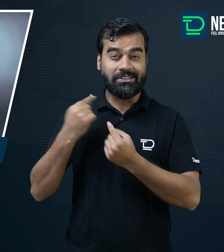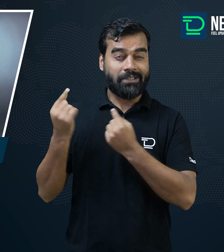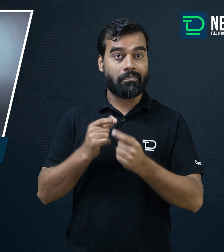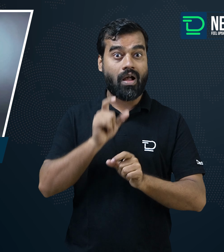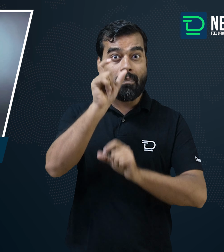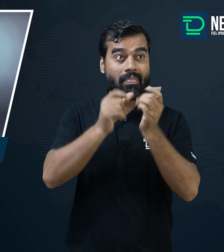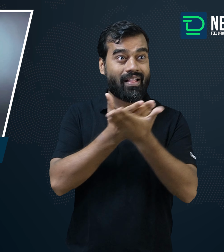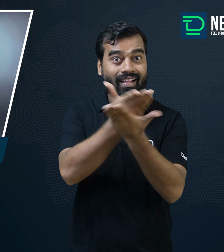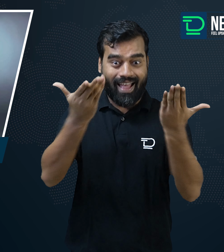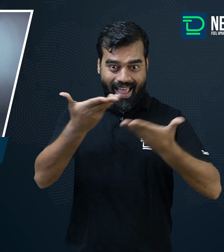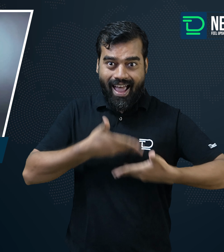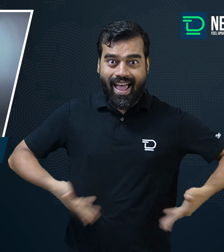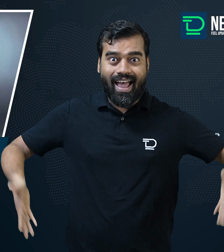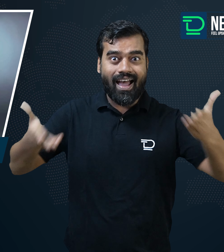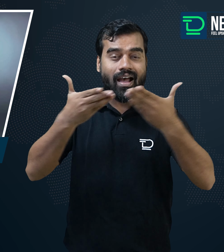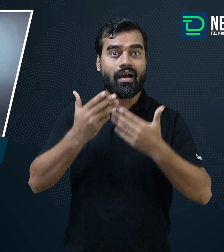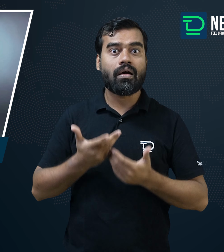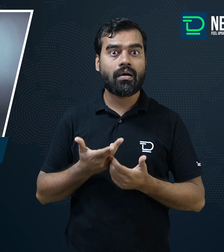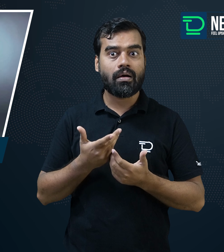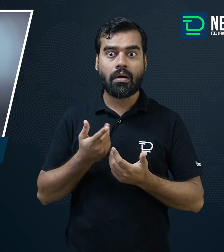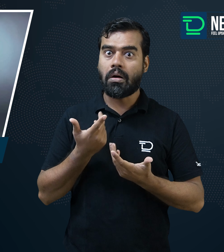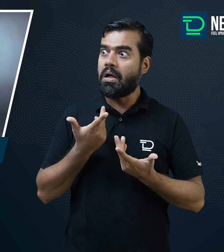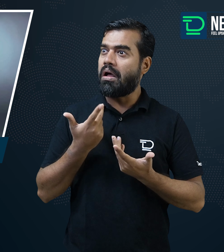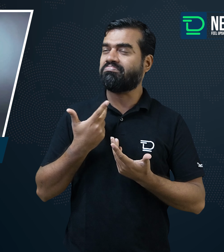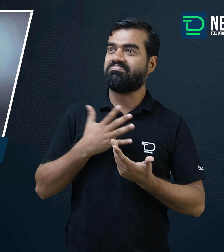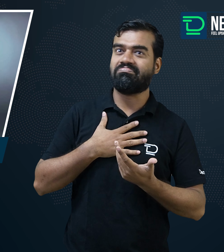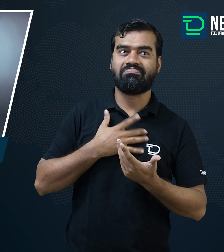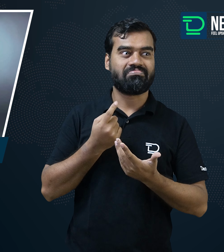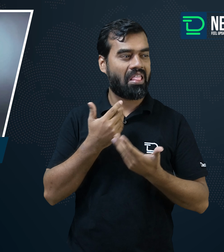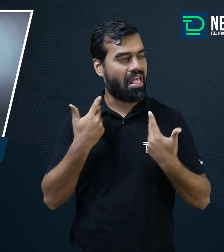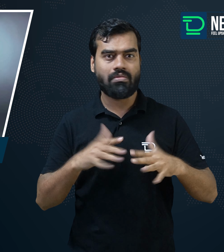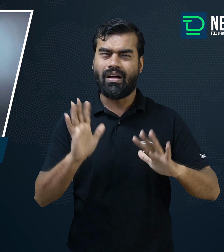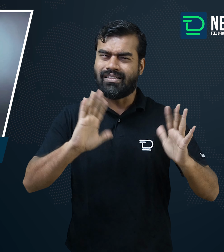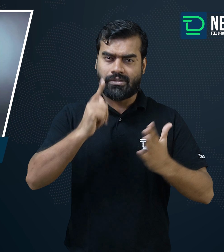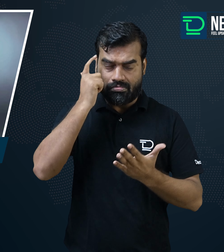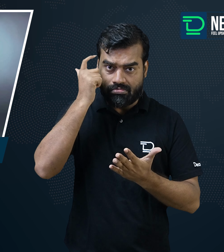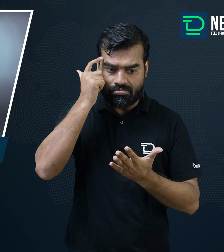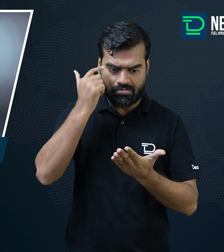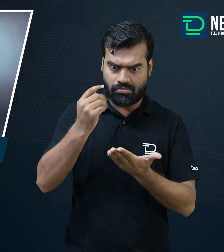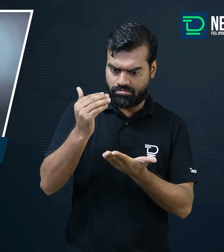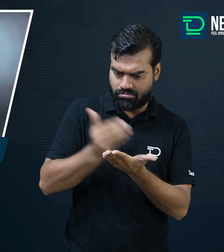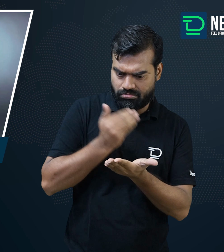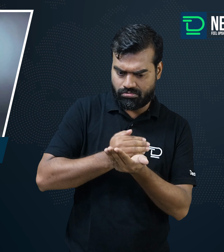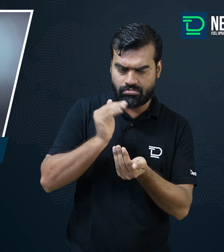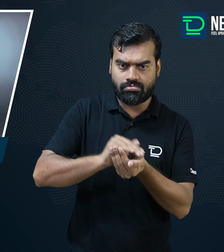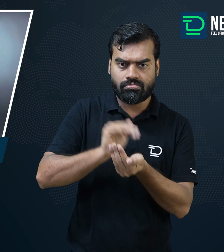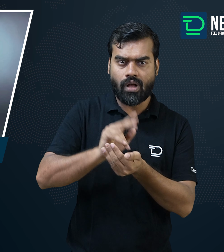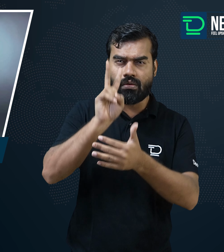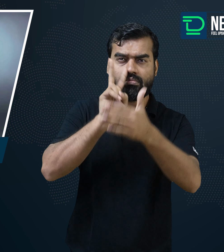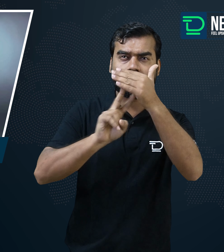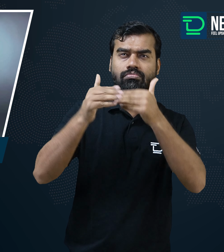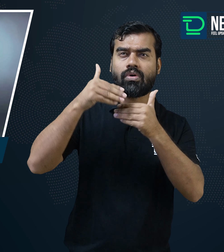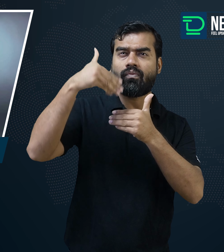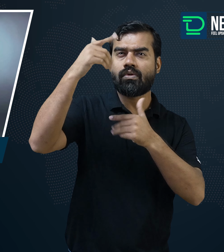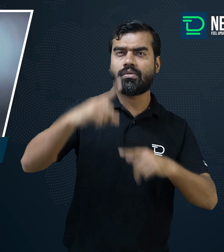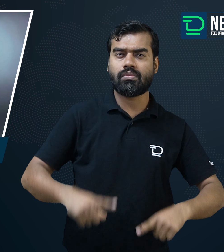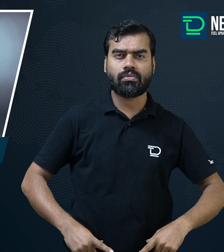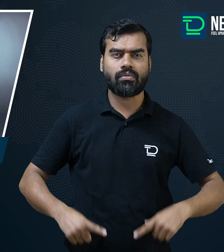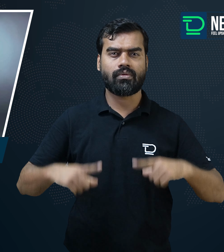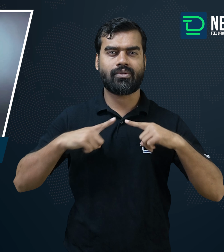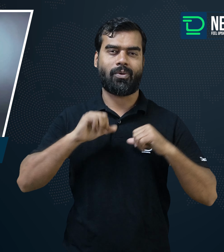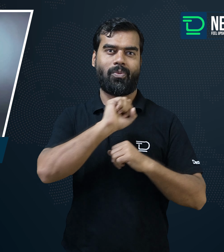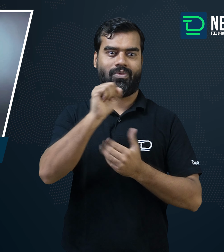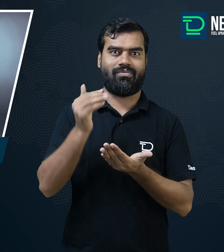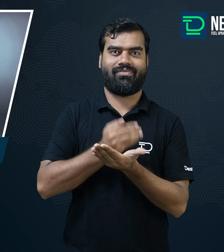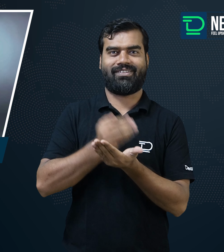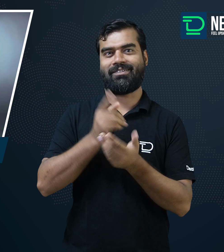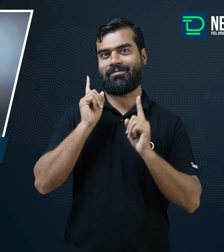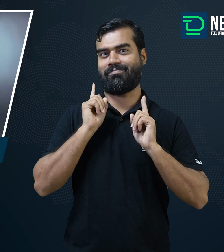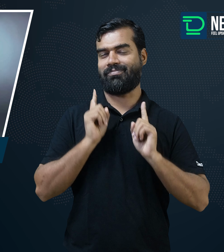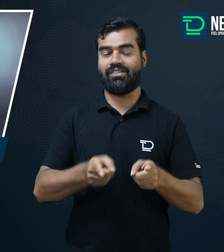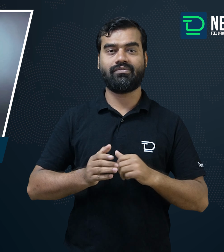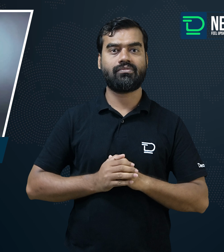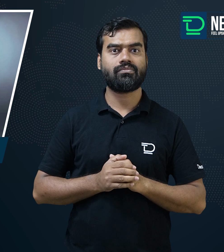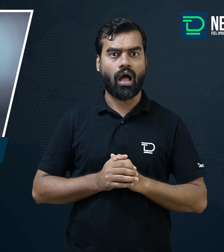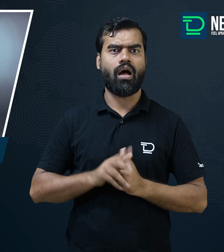Similarly we have to save money for the future.